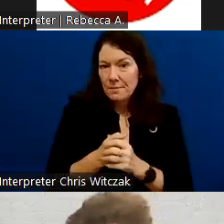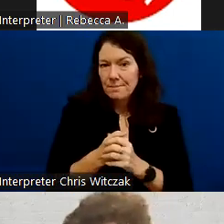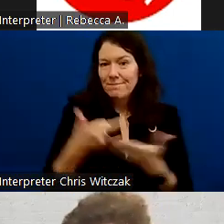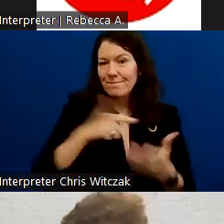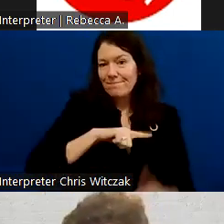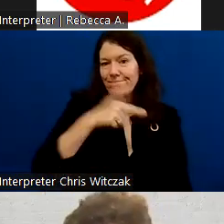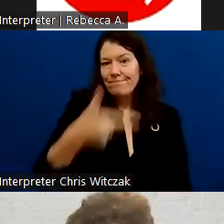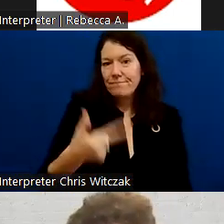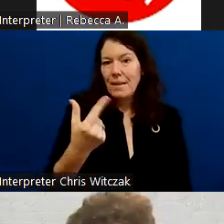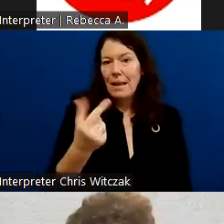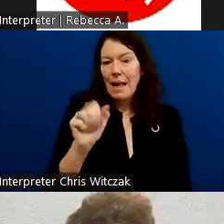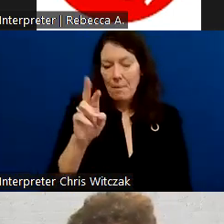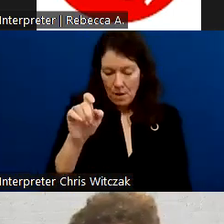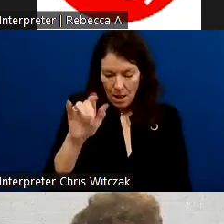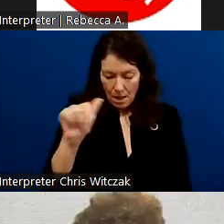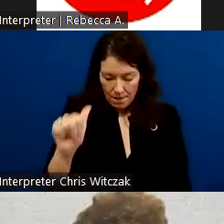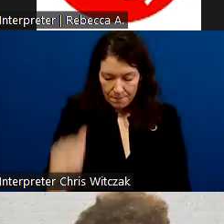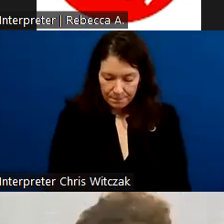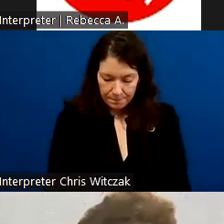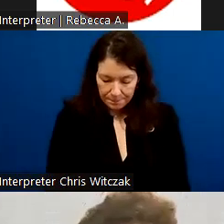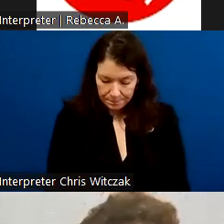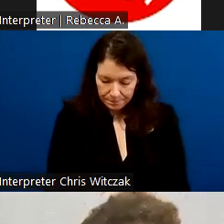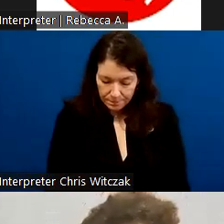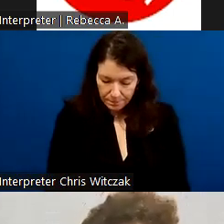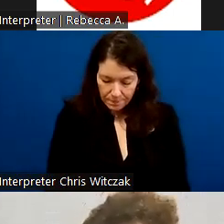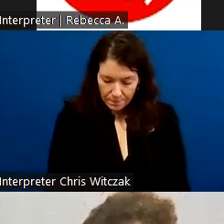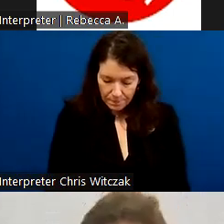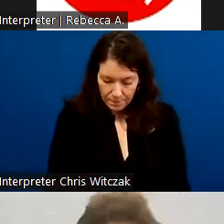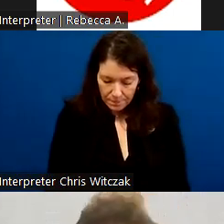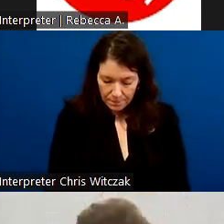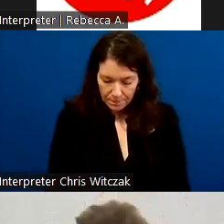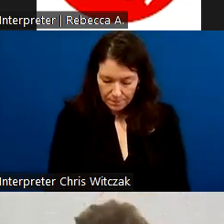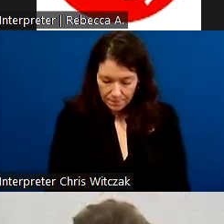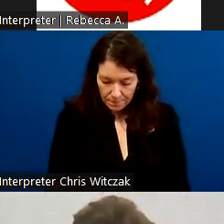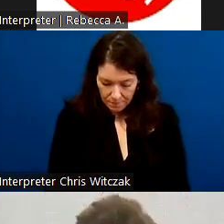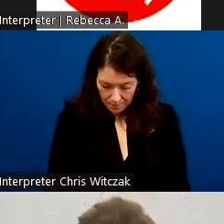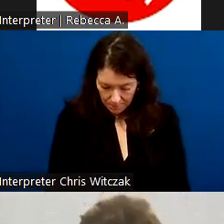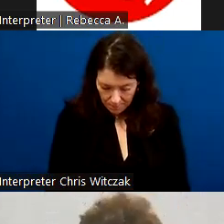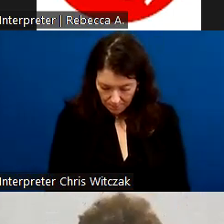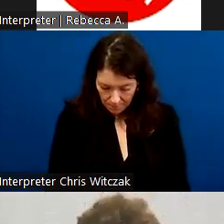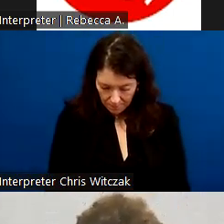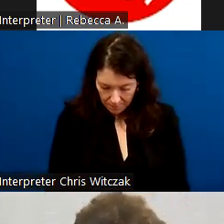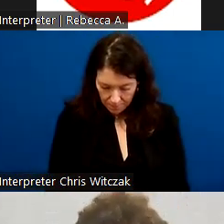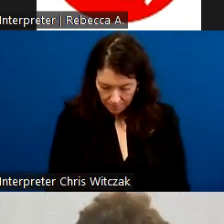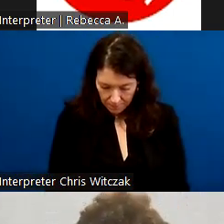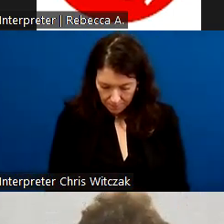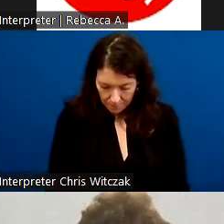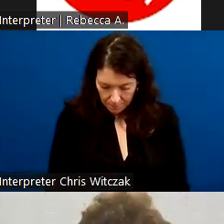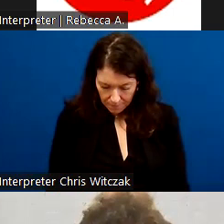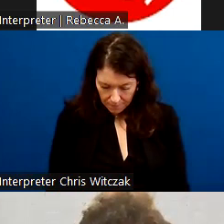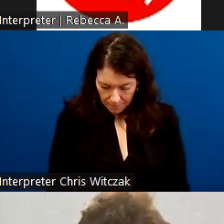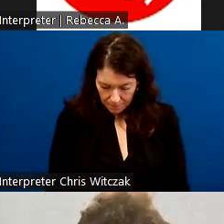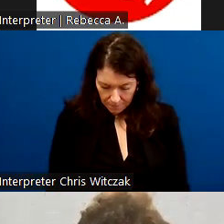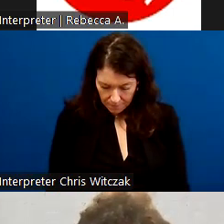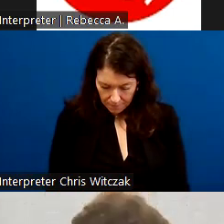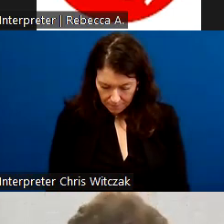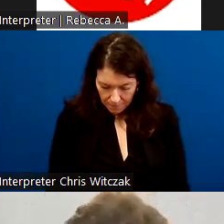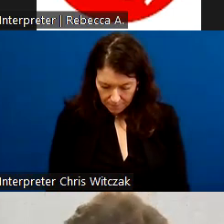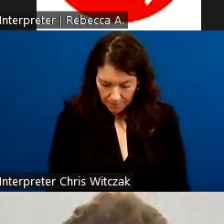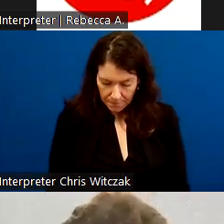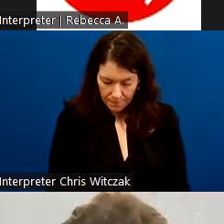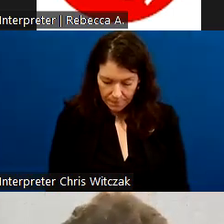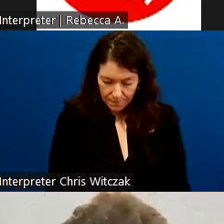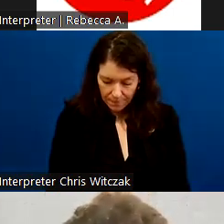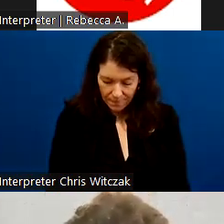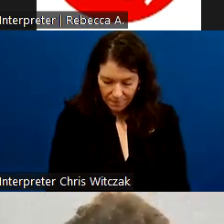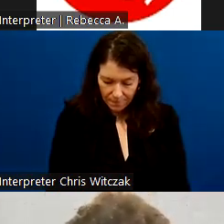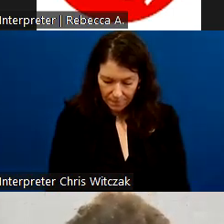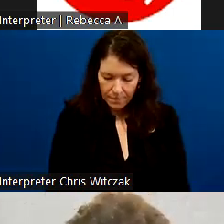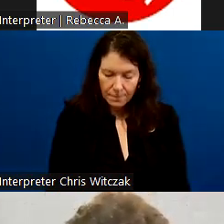to Gabriella (Gabriella) Thank you Jamie so um a program has to decide what policies work